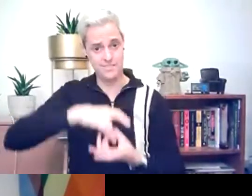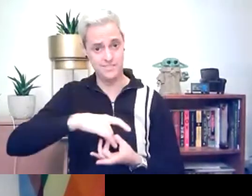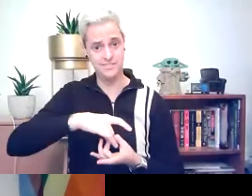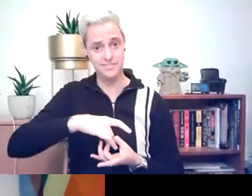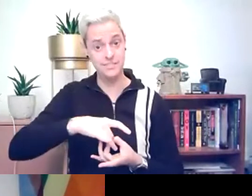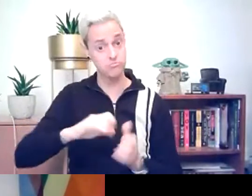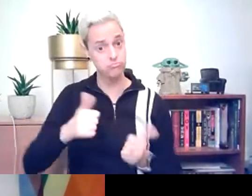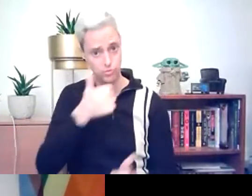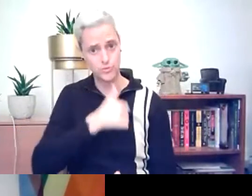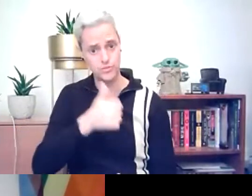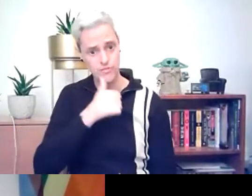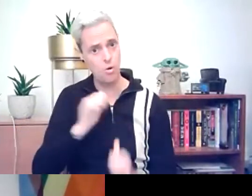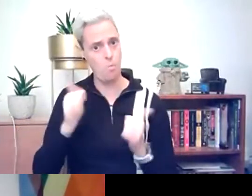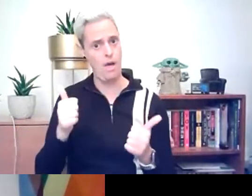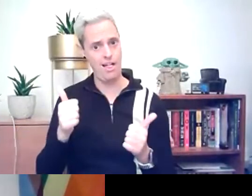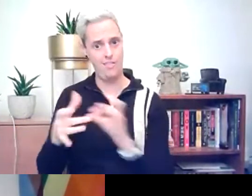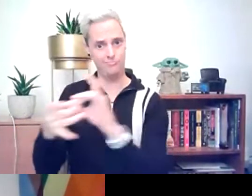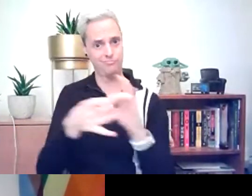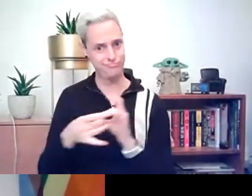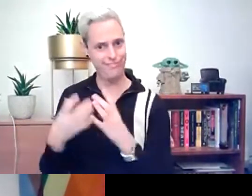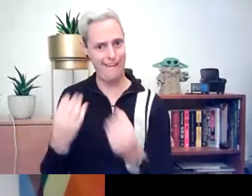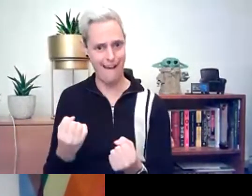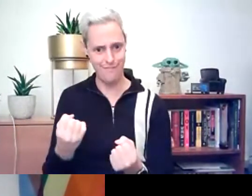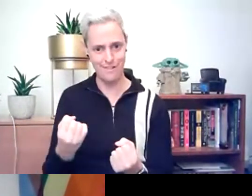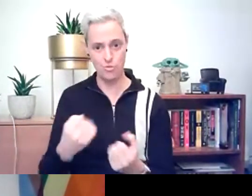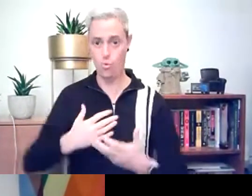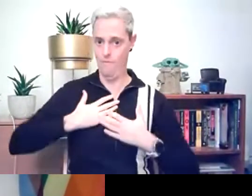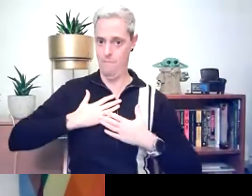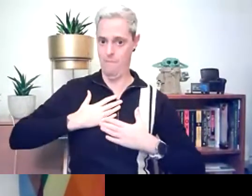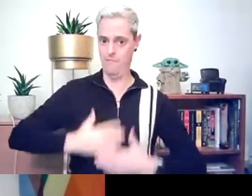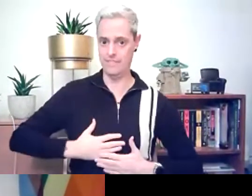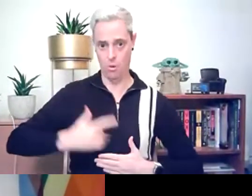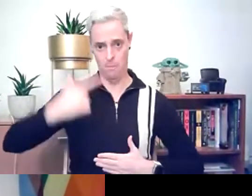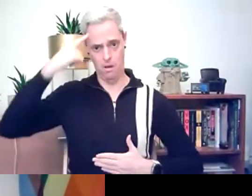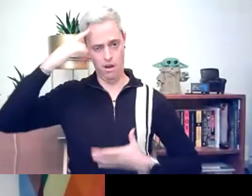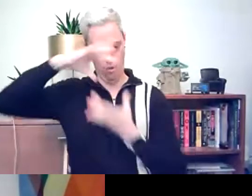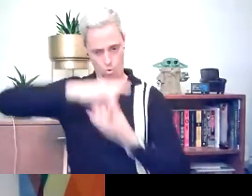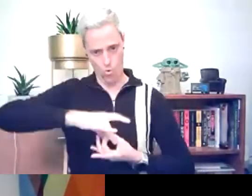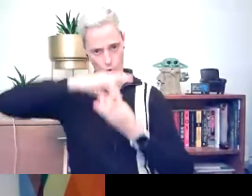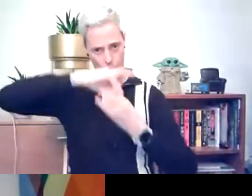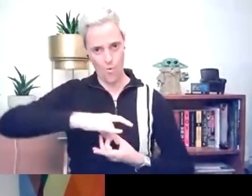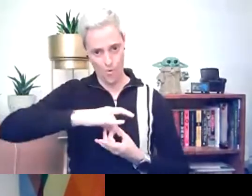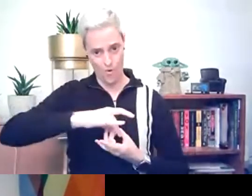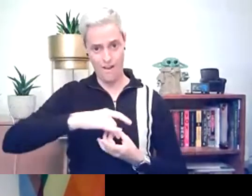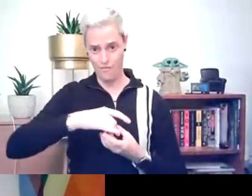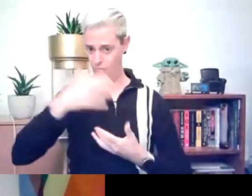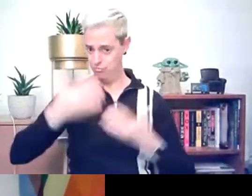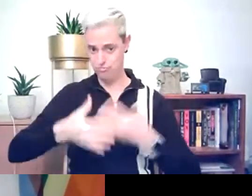well for some people, you know, it has a really good physiological reaction in the 18:28:10 body, there's a whole load of data about that so practicing medicine there's